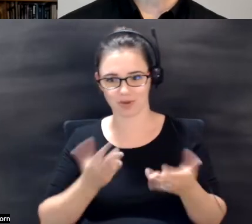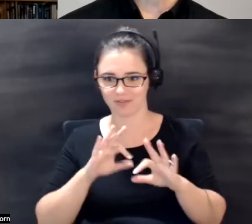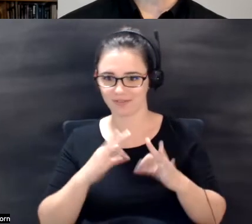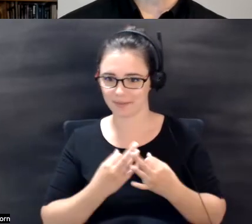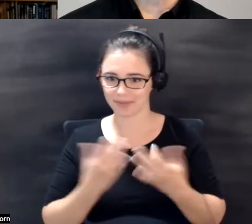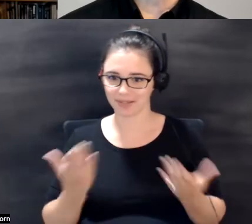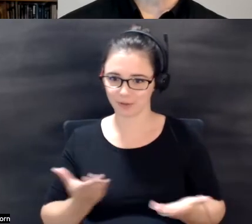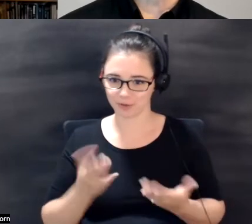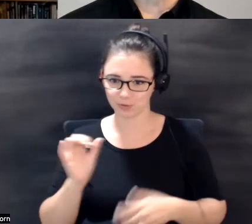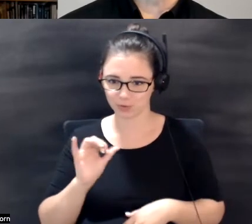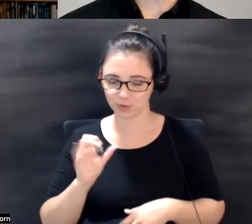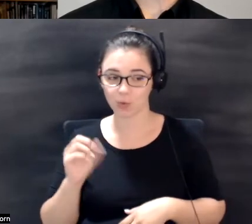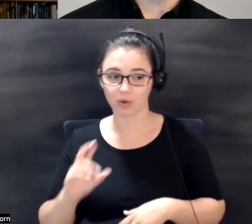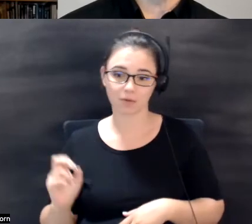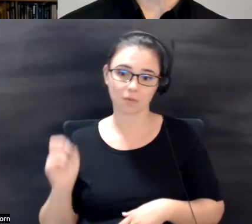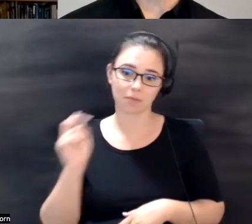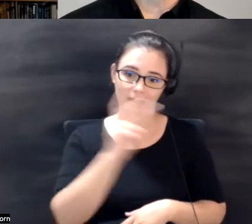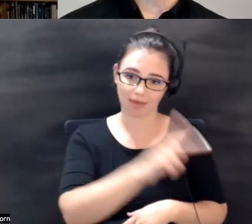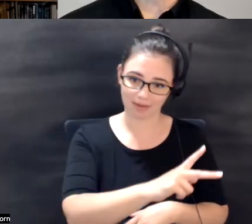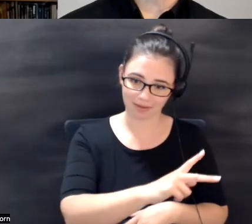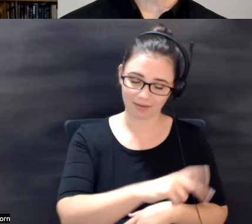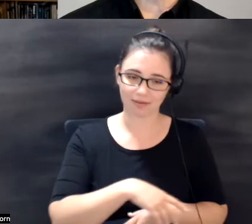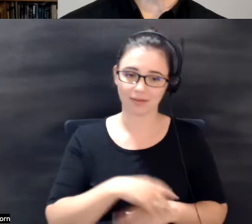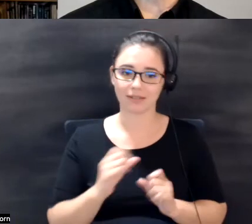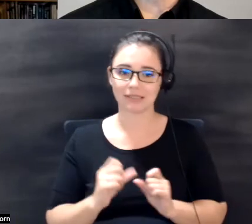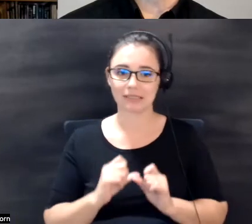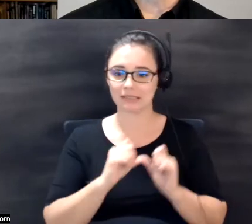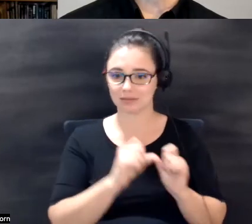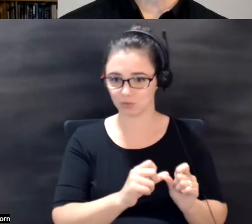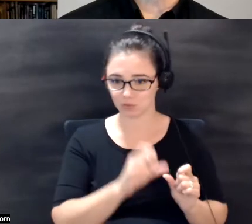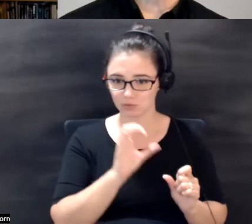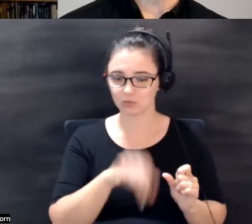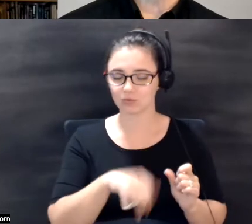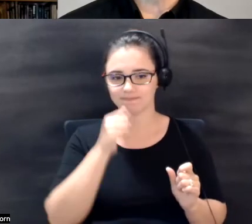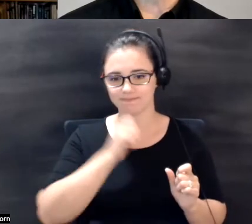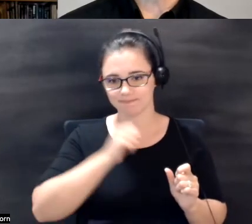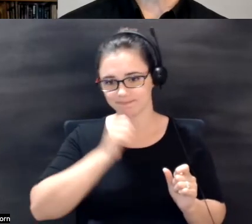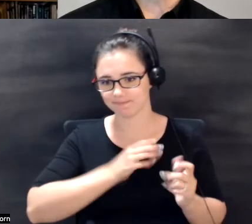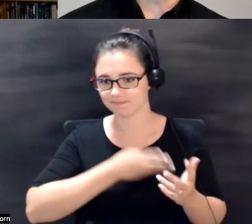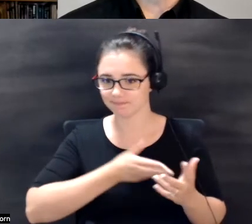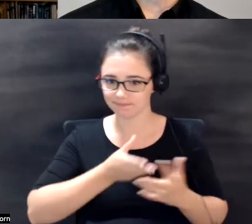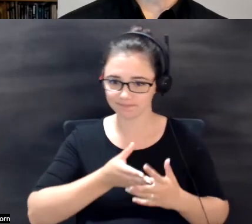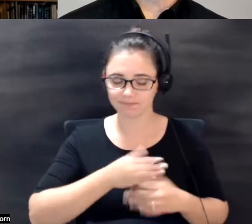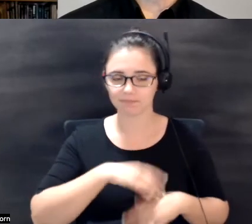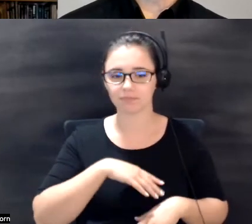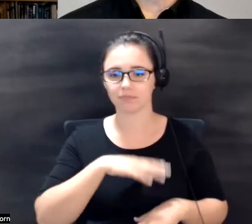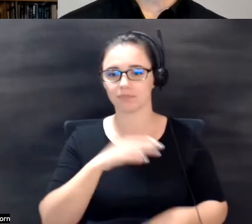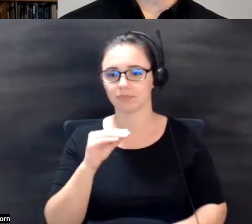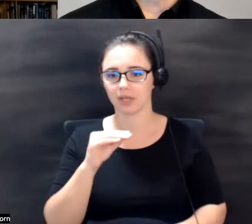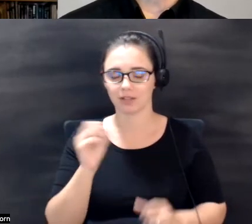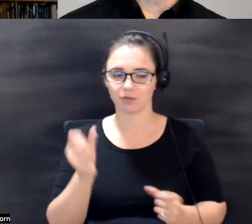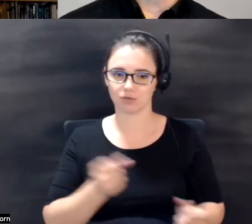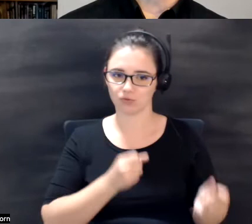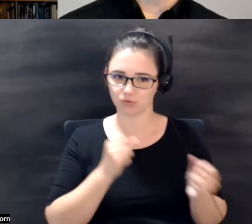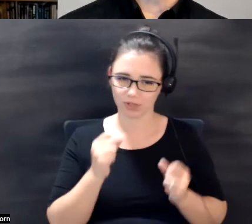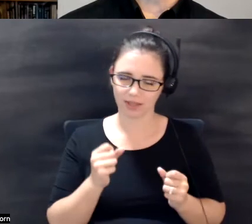and/or go back, and, and continue, the perseverance and strength and the courage